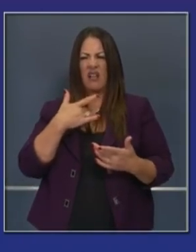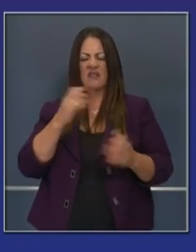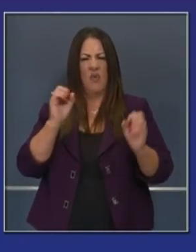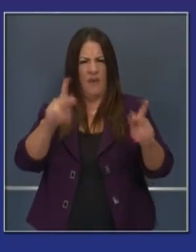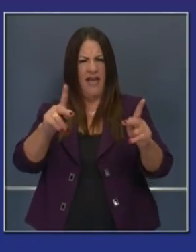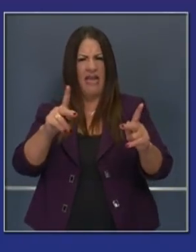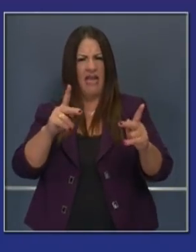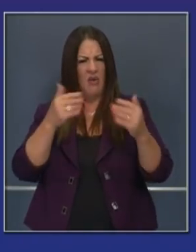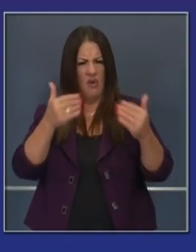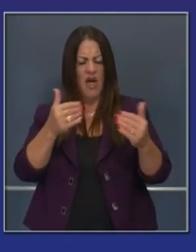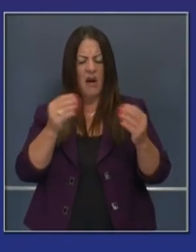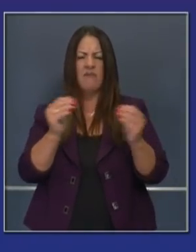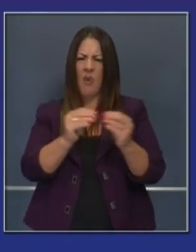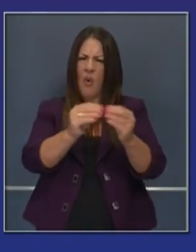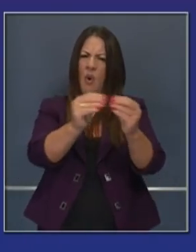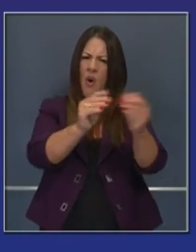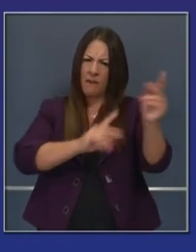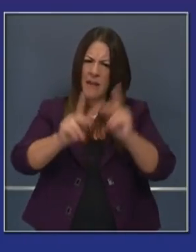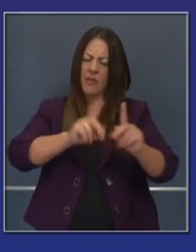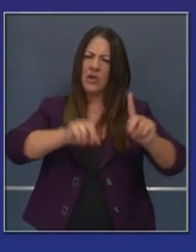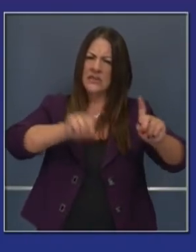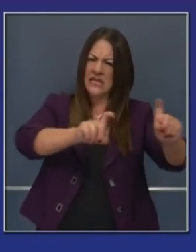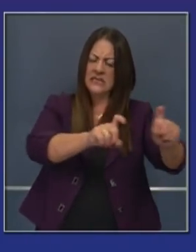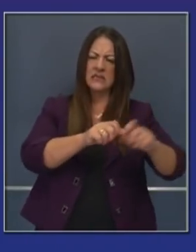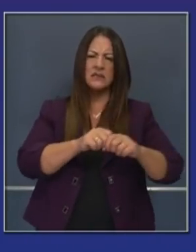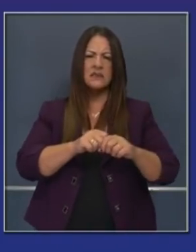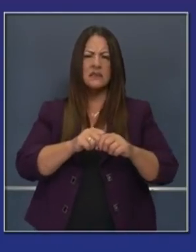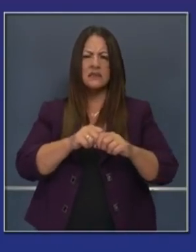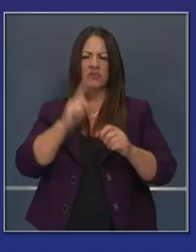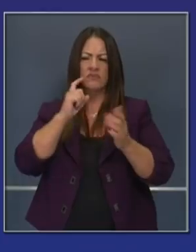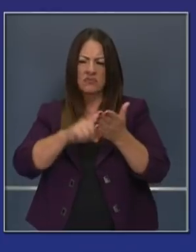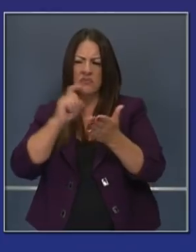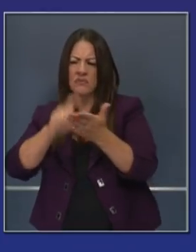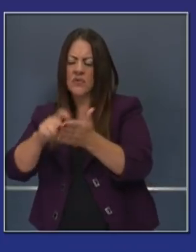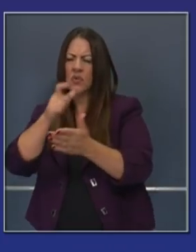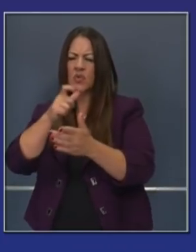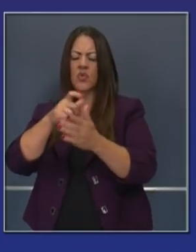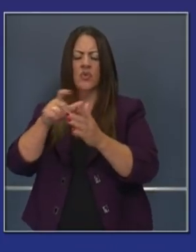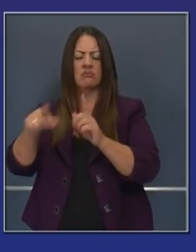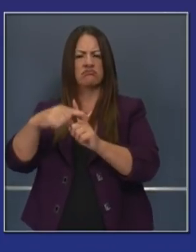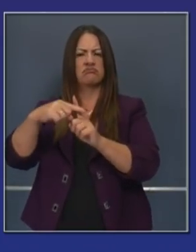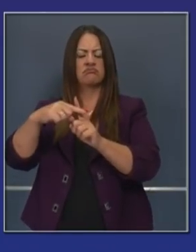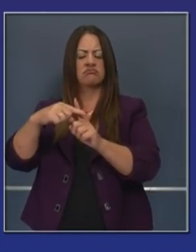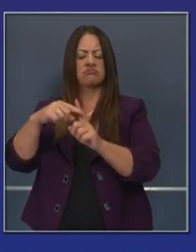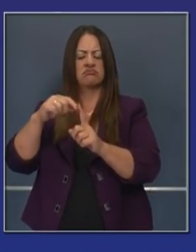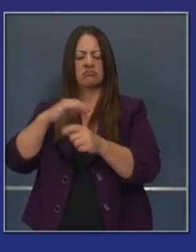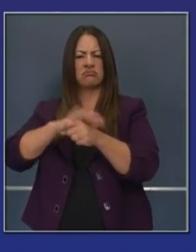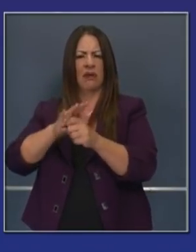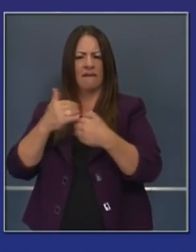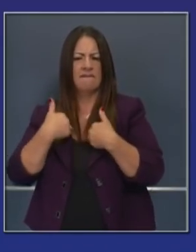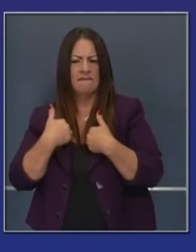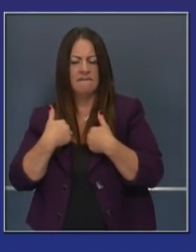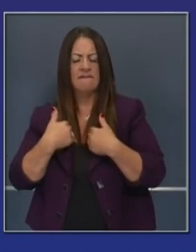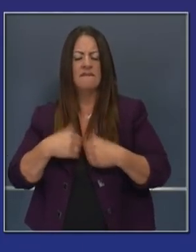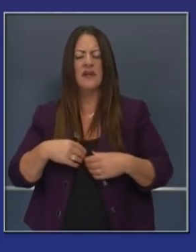POSITIVE. WE ARE NEVER ASHAMED OF TESTING MORE PEOPLE. WE ARE NOT ASHAMED OF